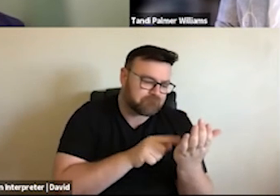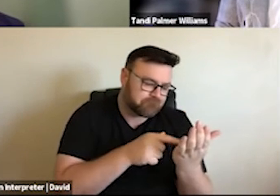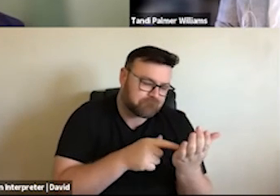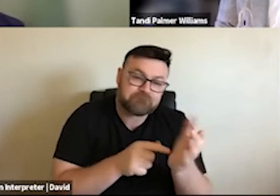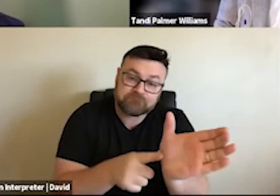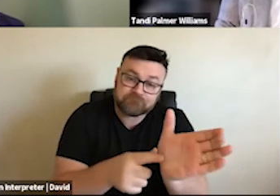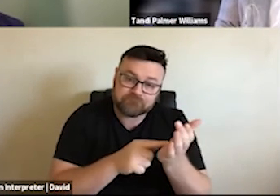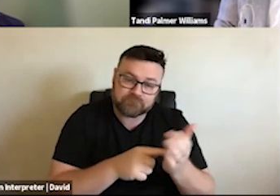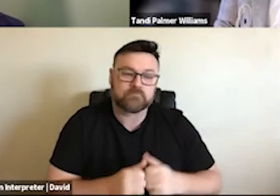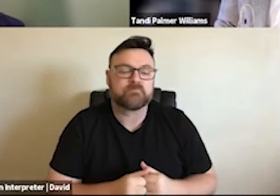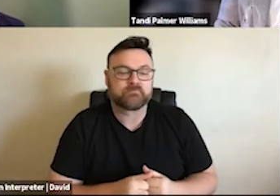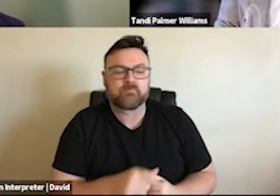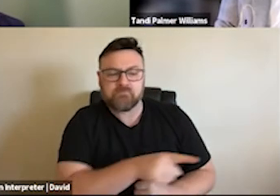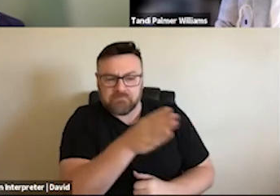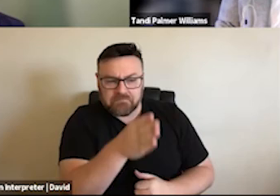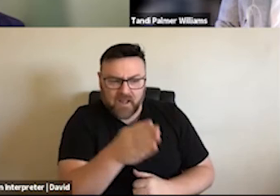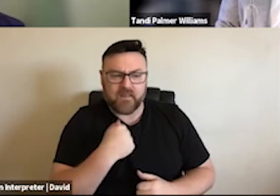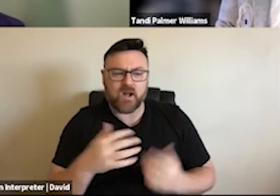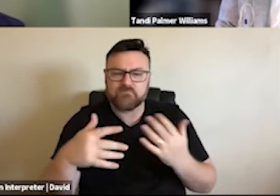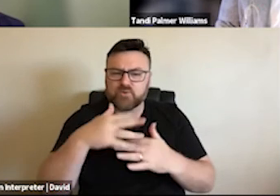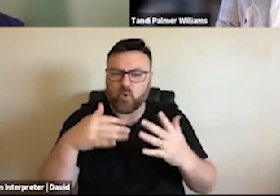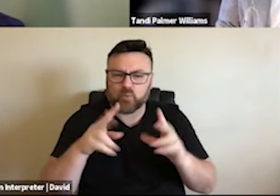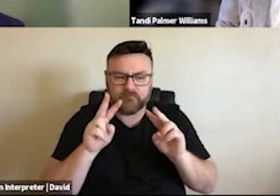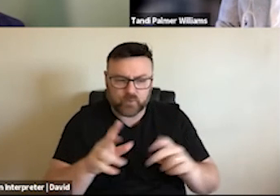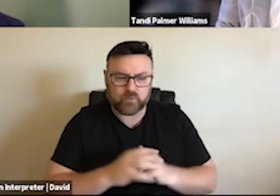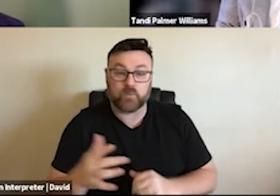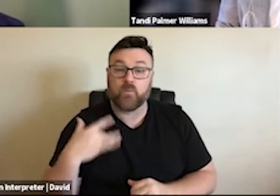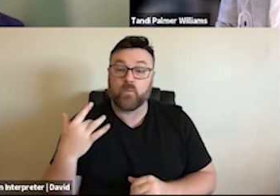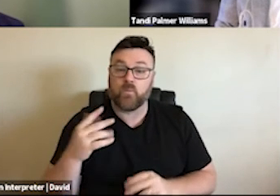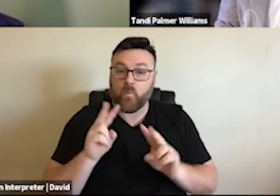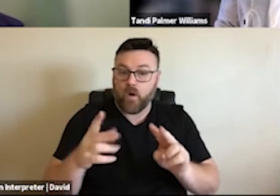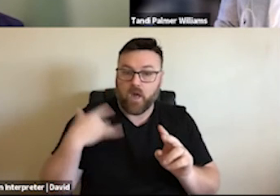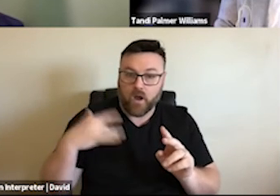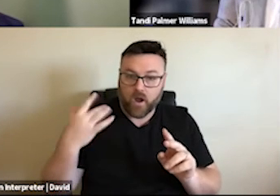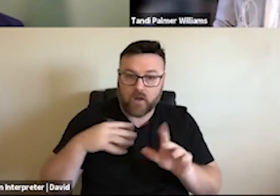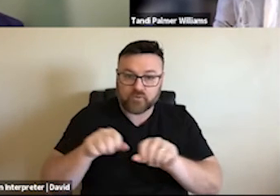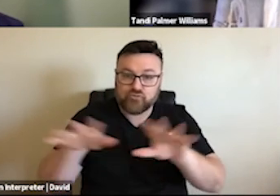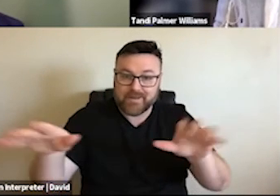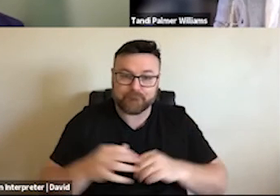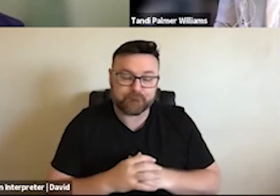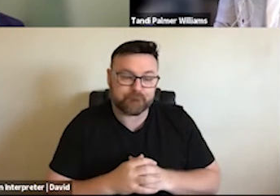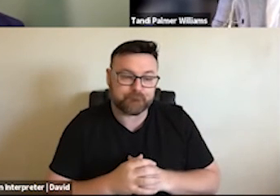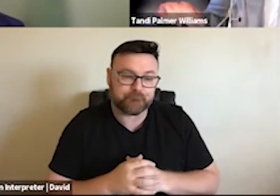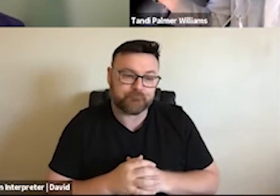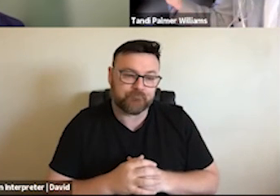Across the screen, for instance, watching a live stream.